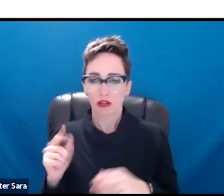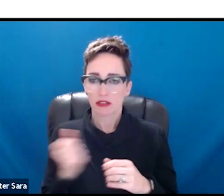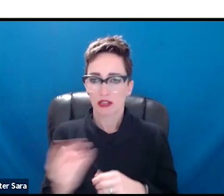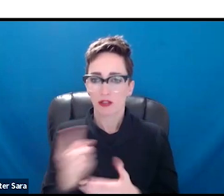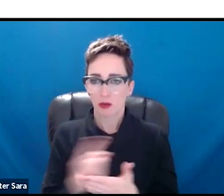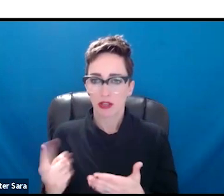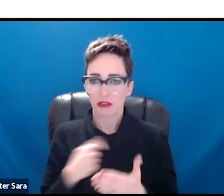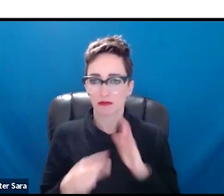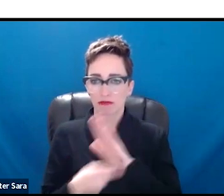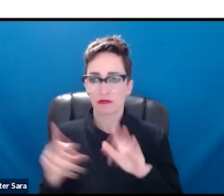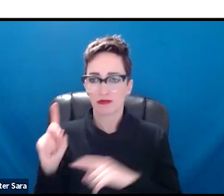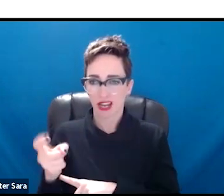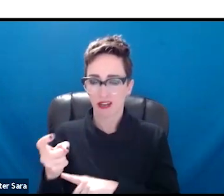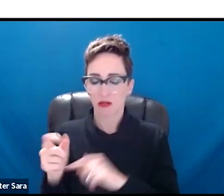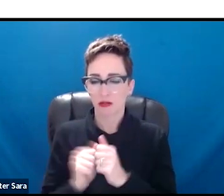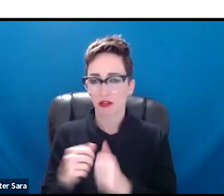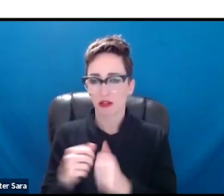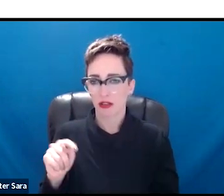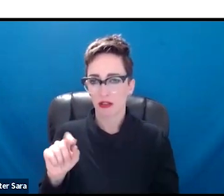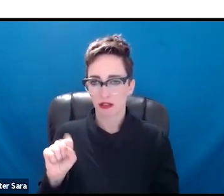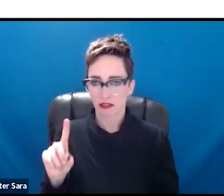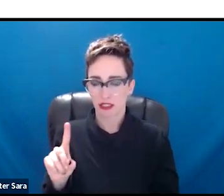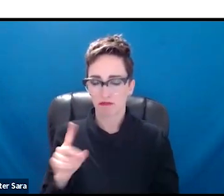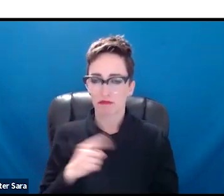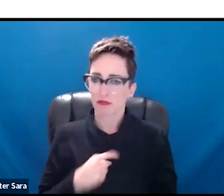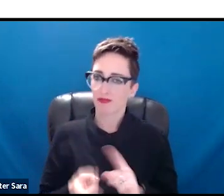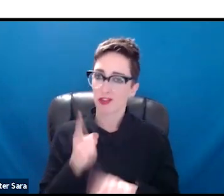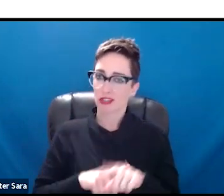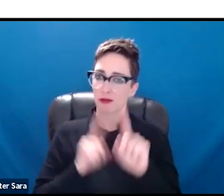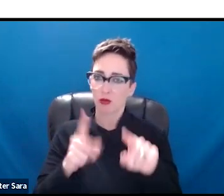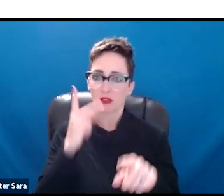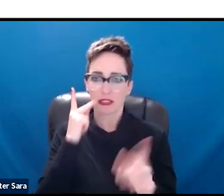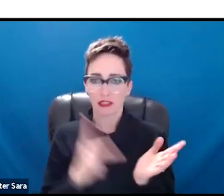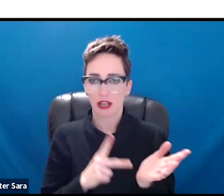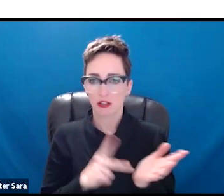My first time seeing a psychiatrist. For about eight months,